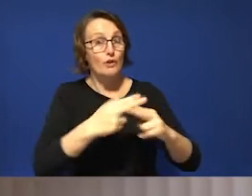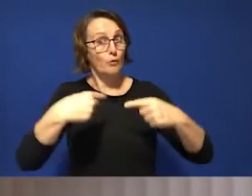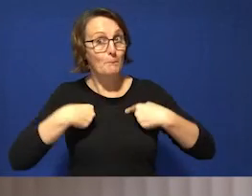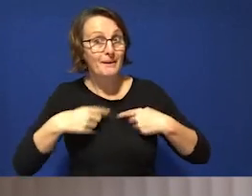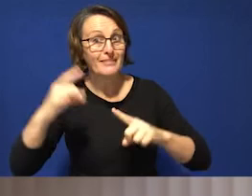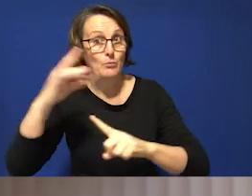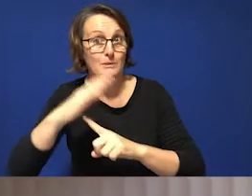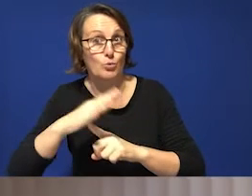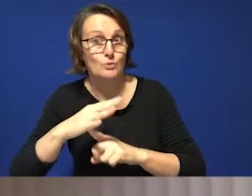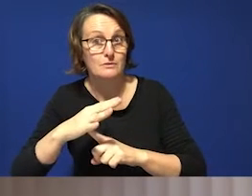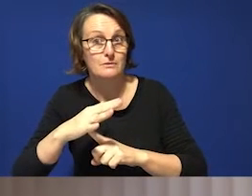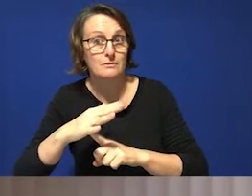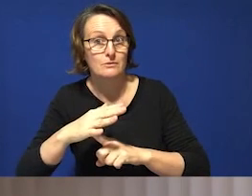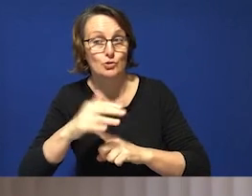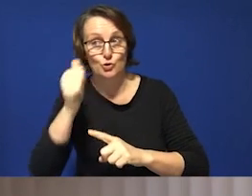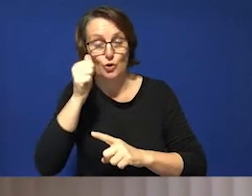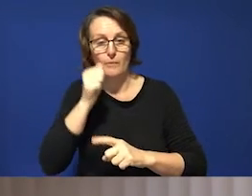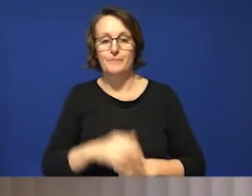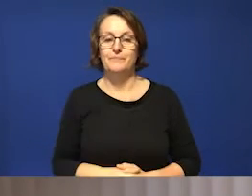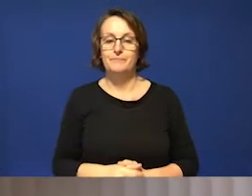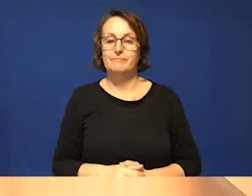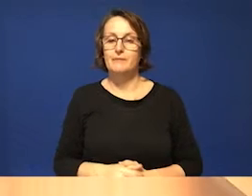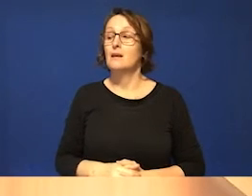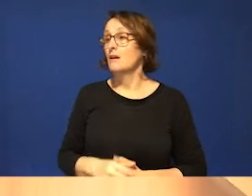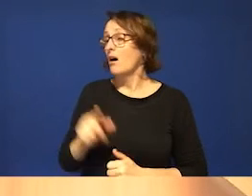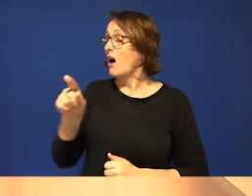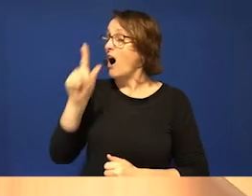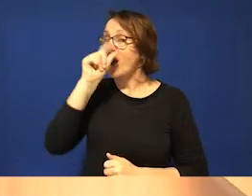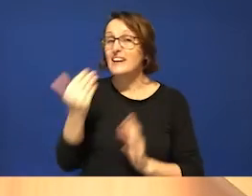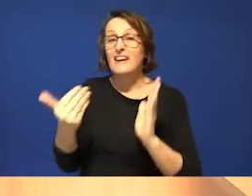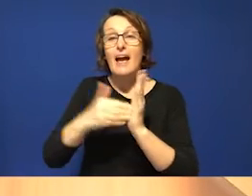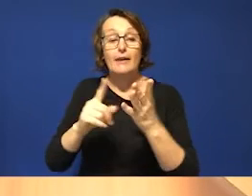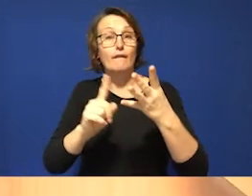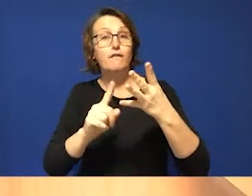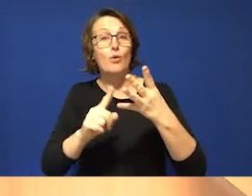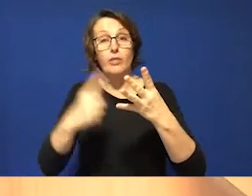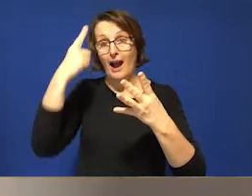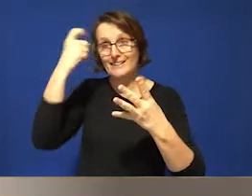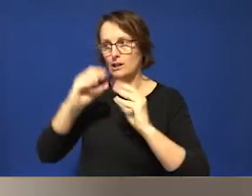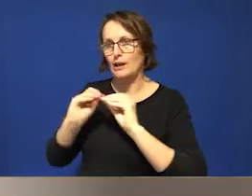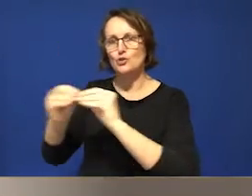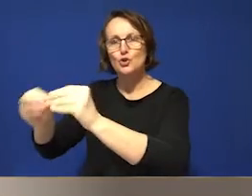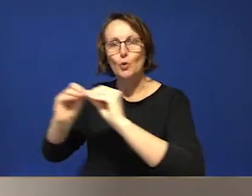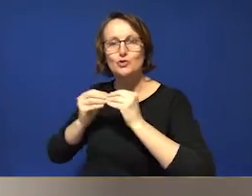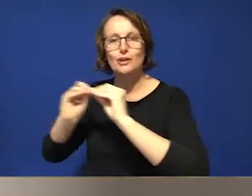at least on the early bit of the process. So I could add a fourth idea, which was what we call negotiating the site.